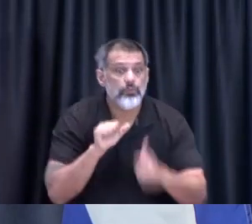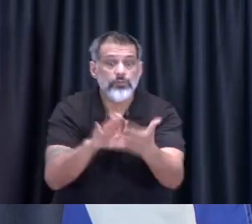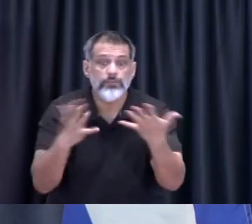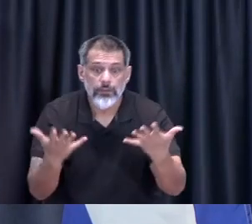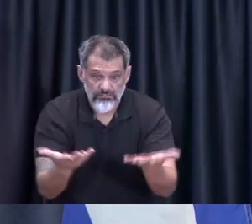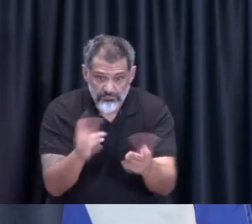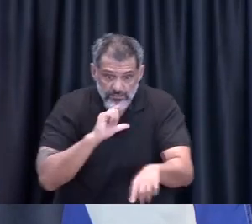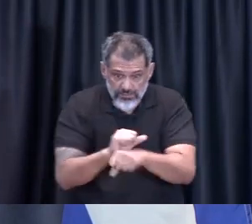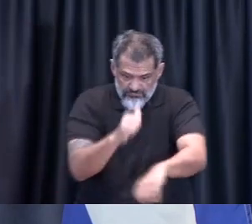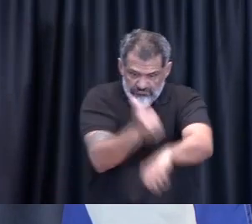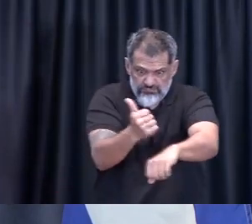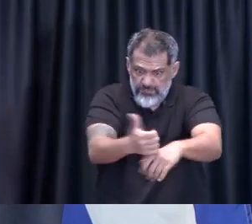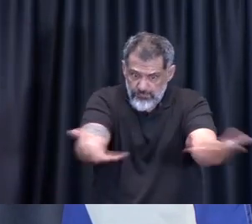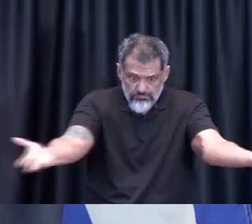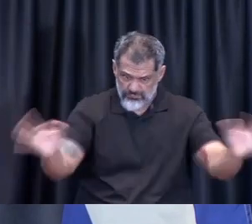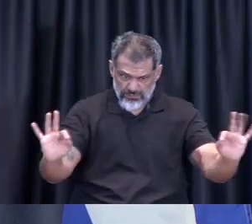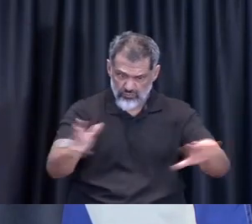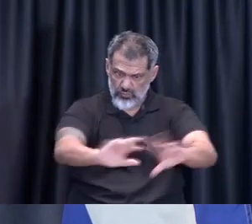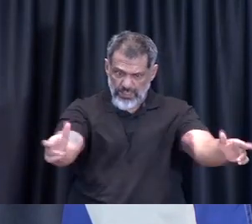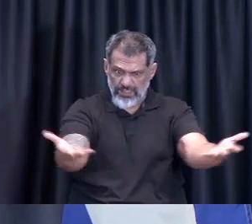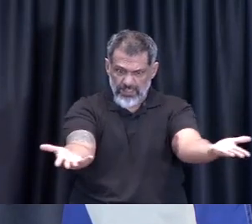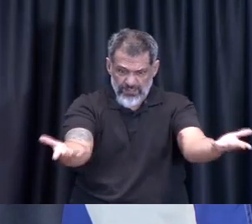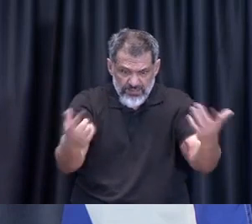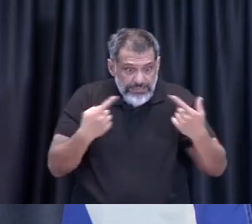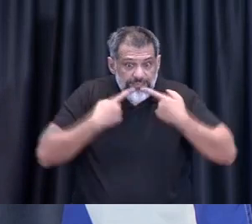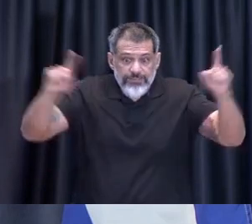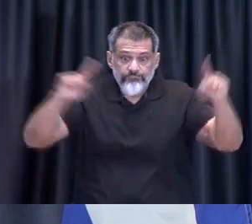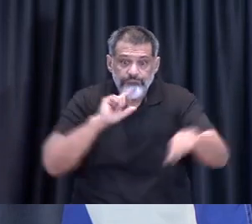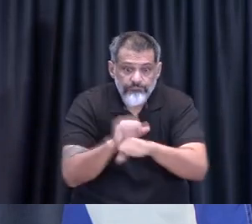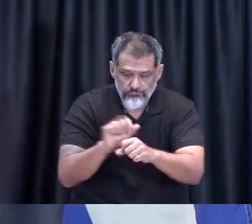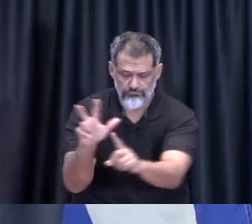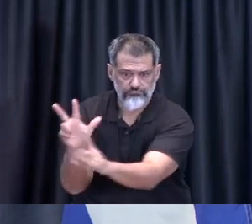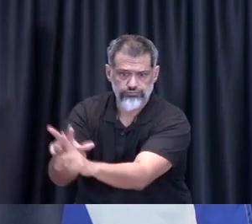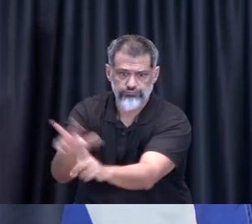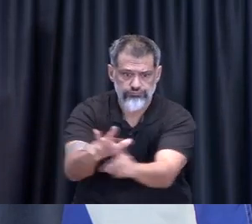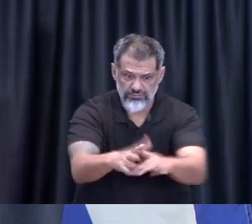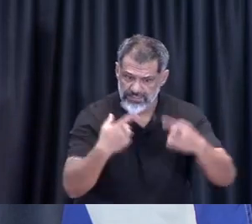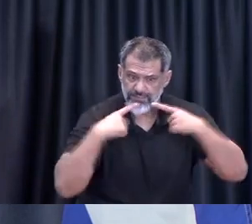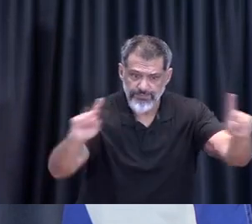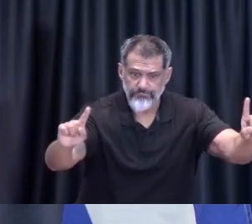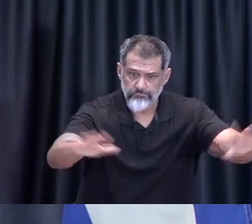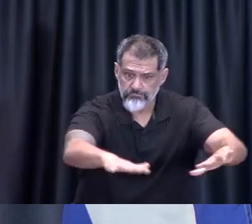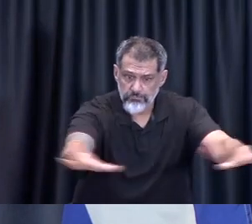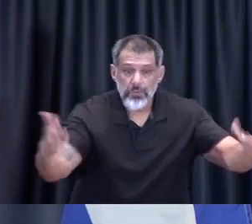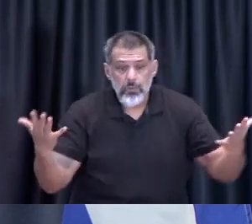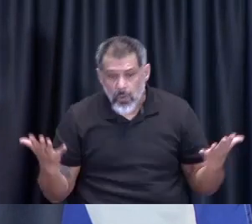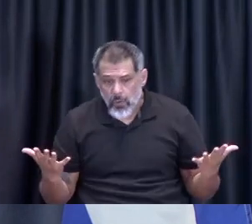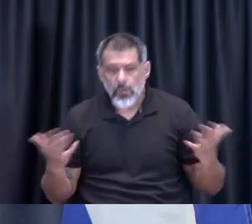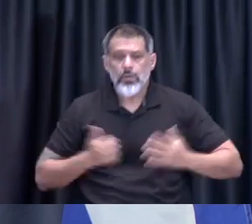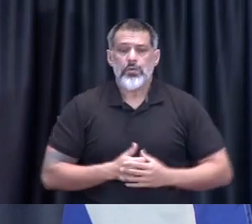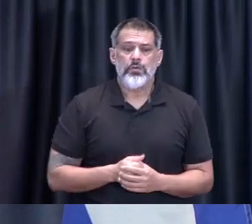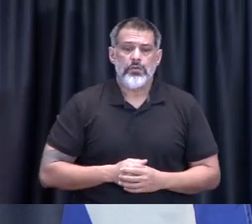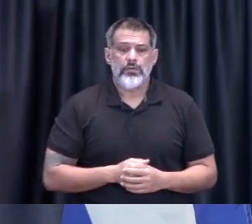and we have some success in using them. So part and parcel of that is using a combination of larger